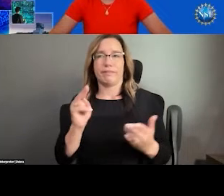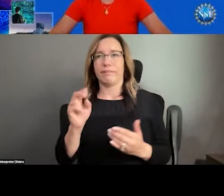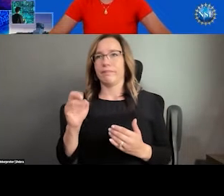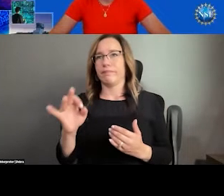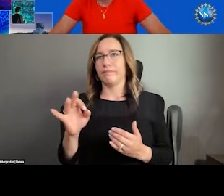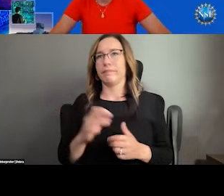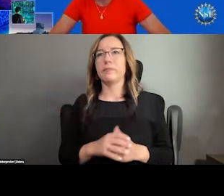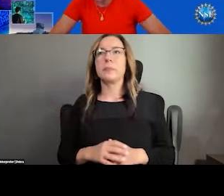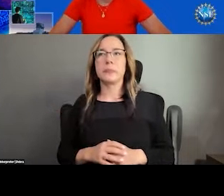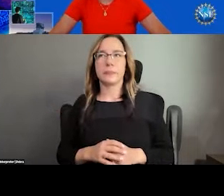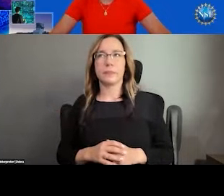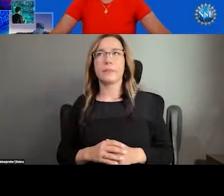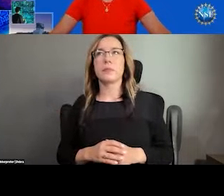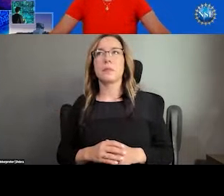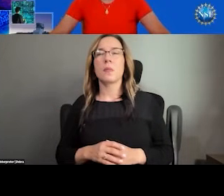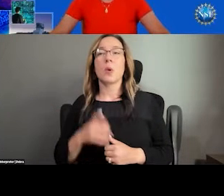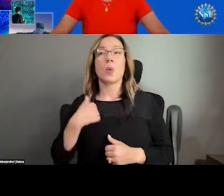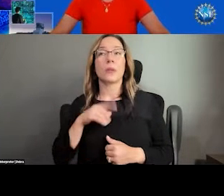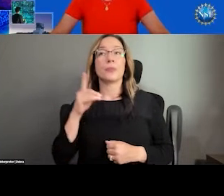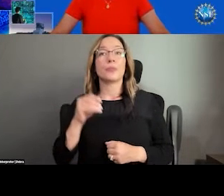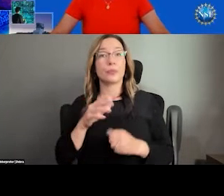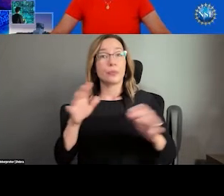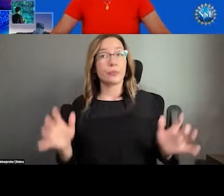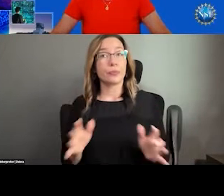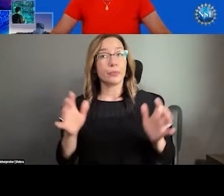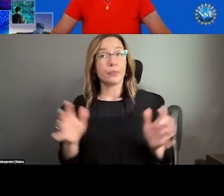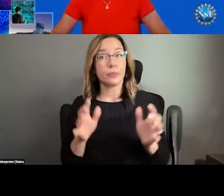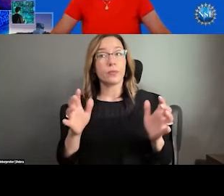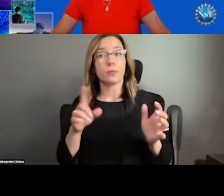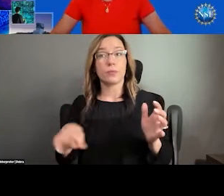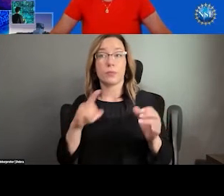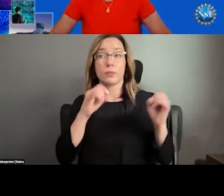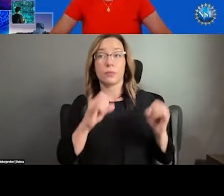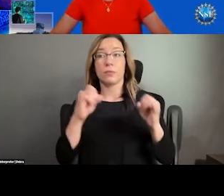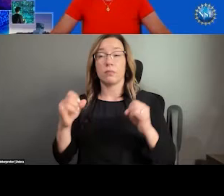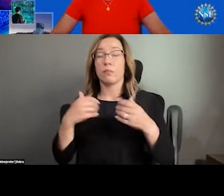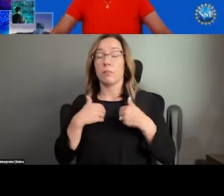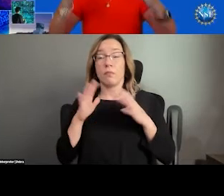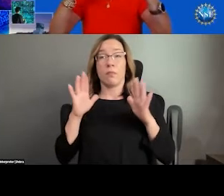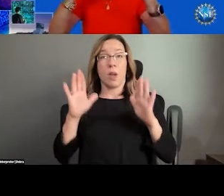We do encourage that if these individuals have that amazing idea that